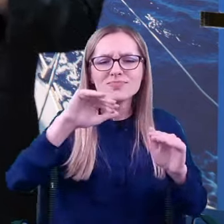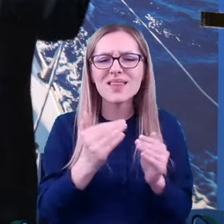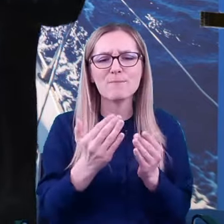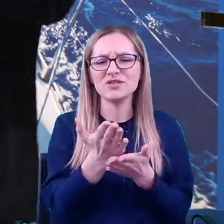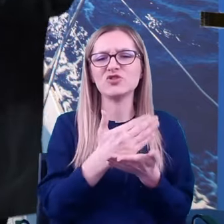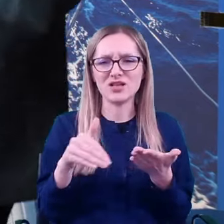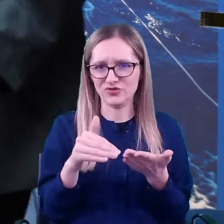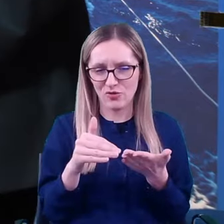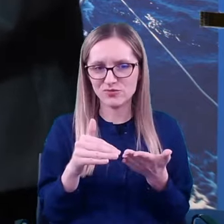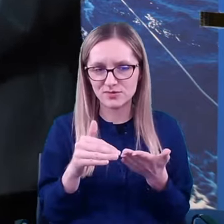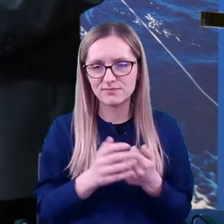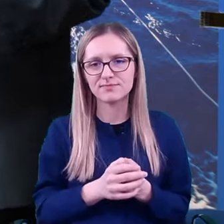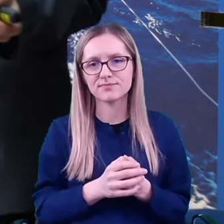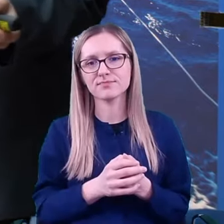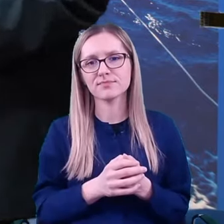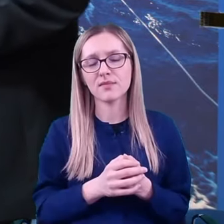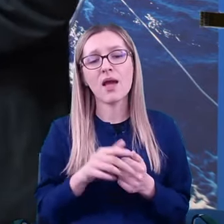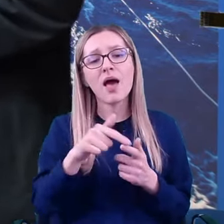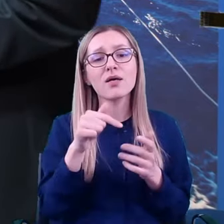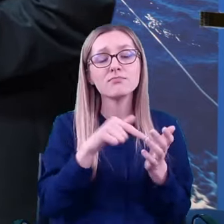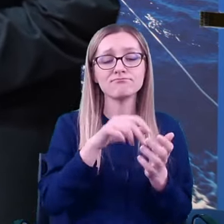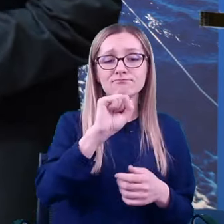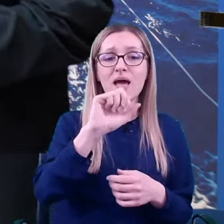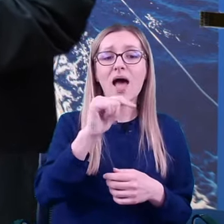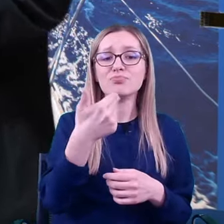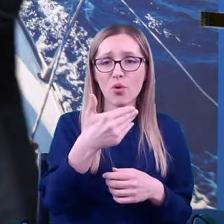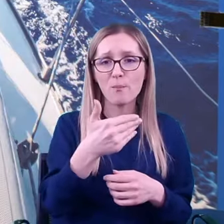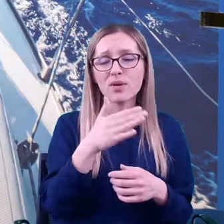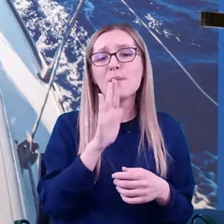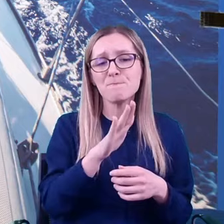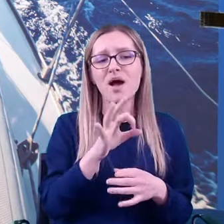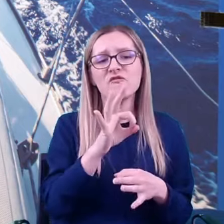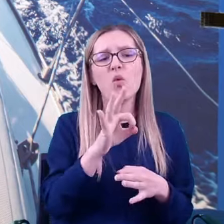When the temperature rises, it is typical for atoms to vibrate and move around,